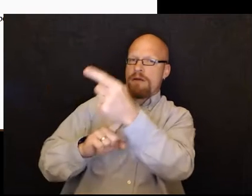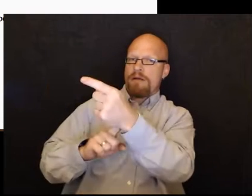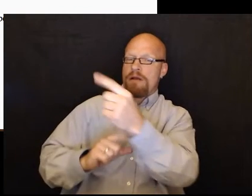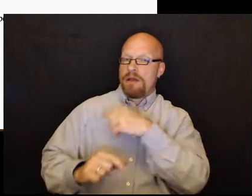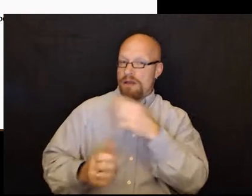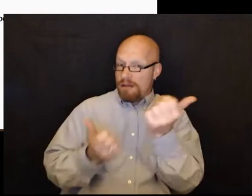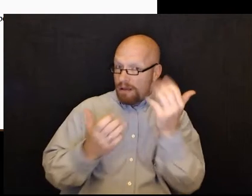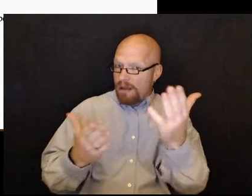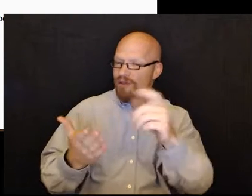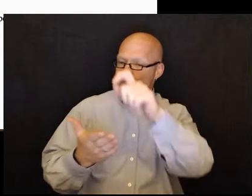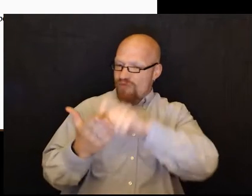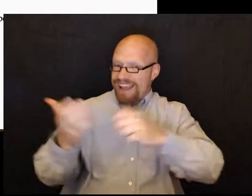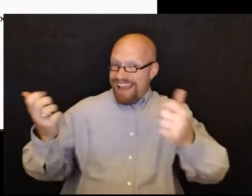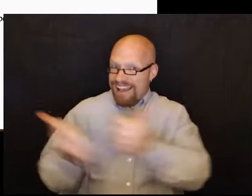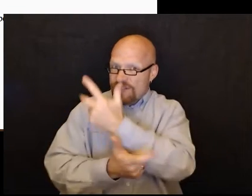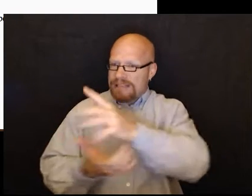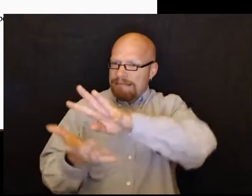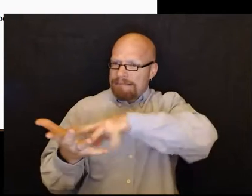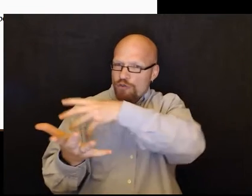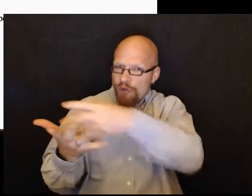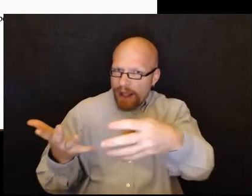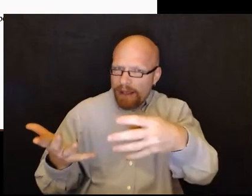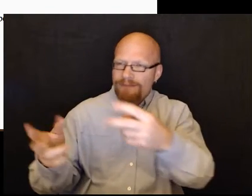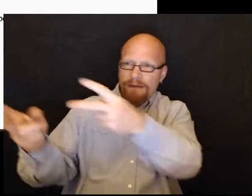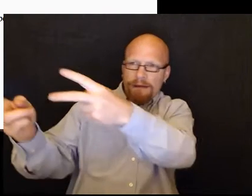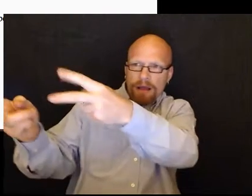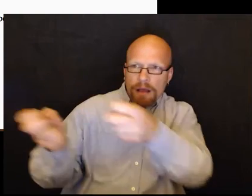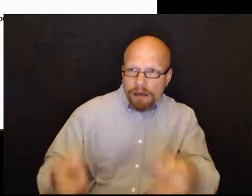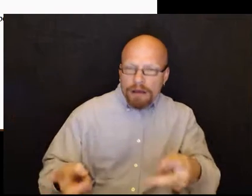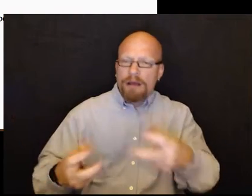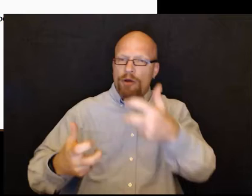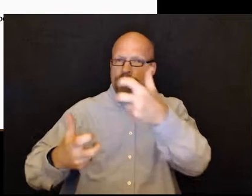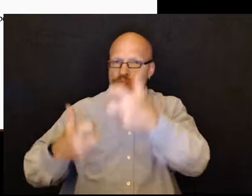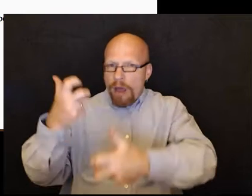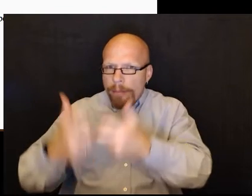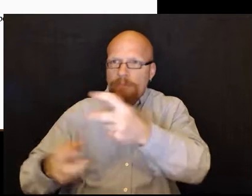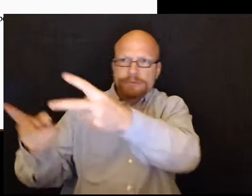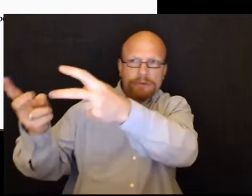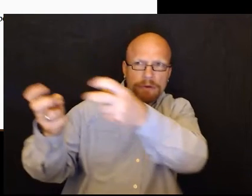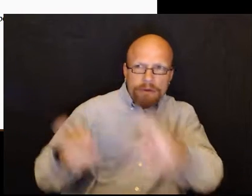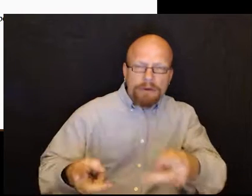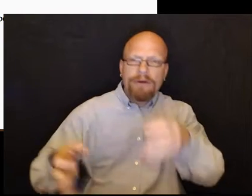through and write your own notes from the vlogs write